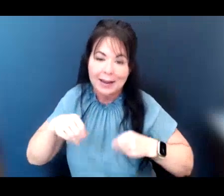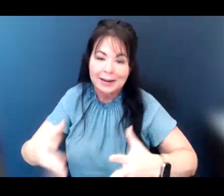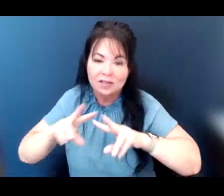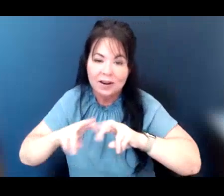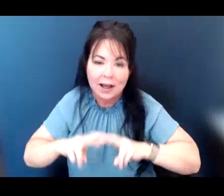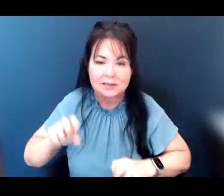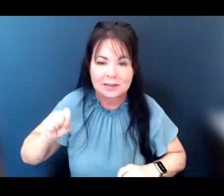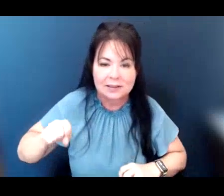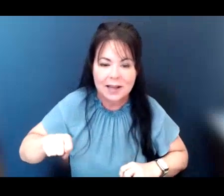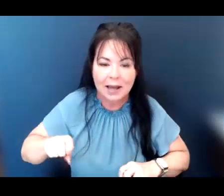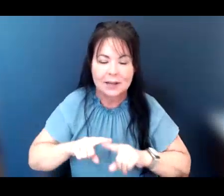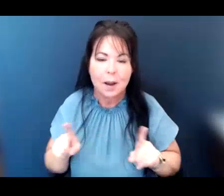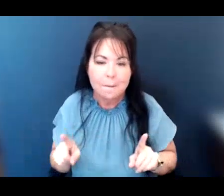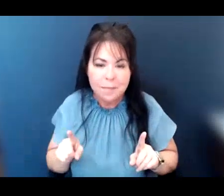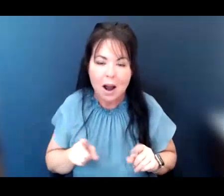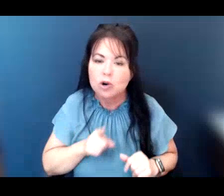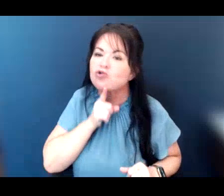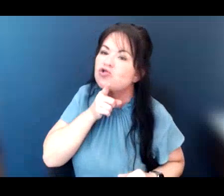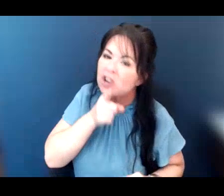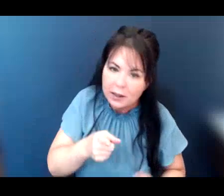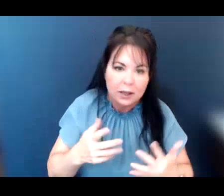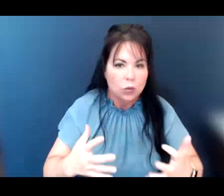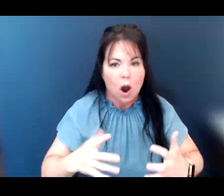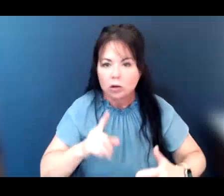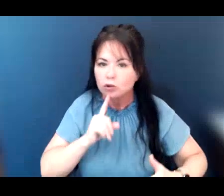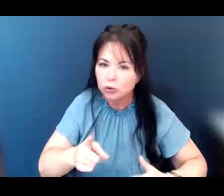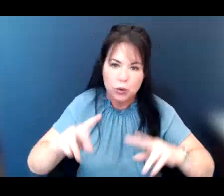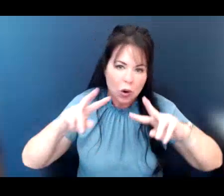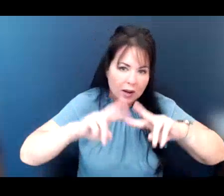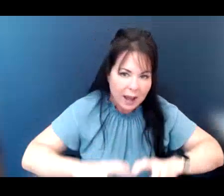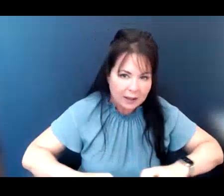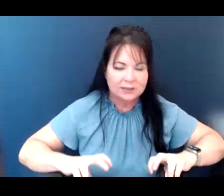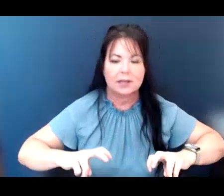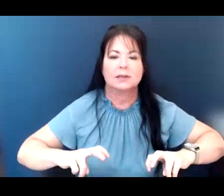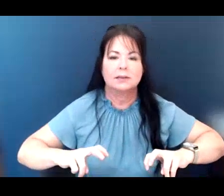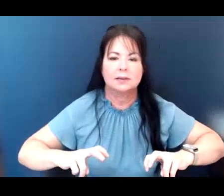to get really a VPAT today. Basically, like reading a great paper, you are evaluating the credibility